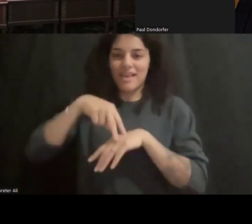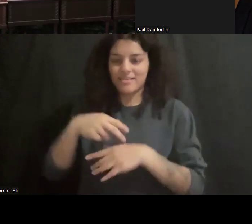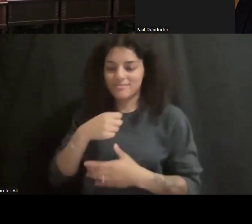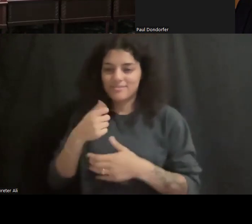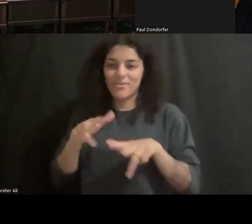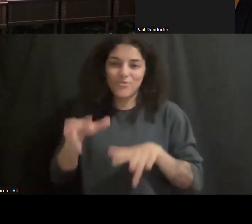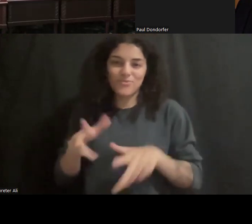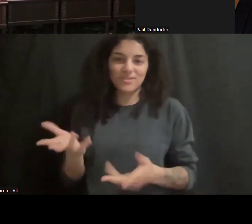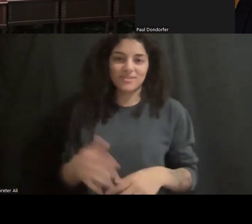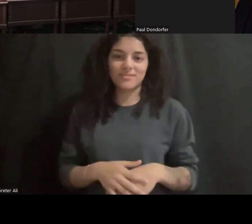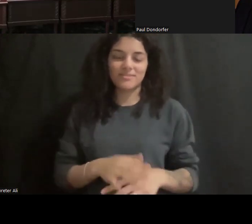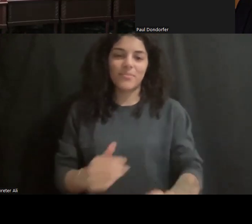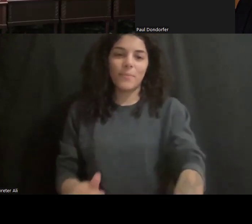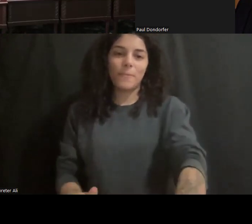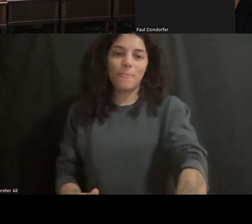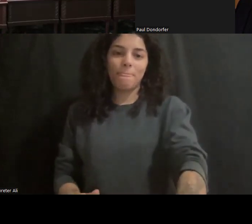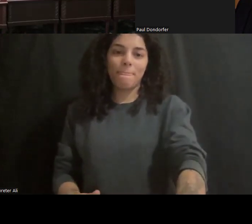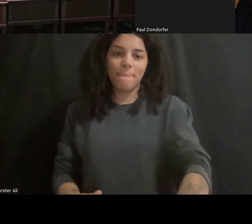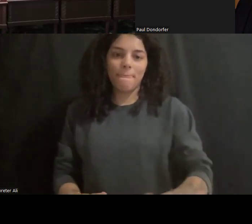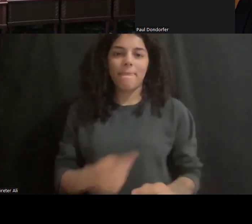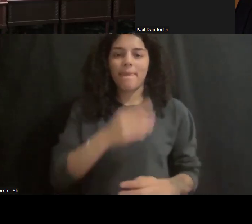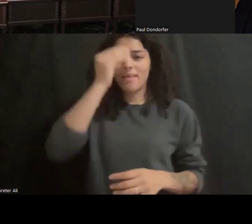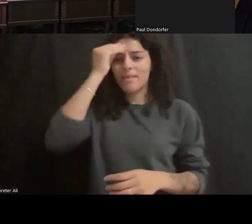You can leave it down legislator You don't you don't need to hold the mic You can just